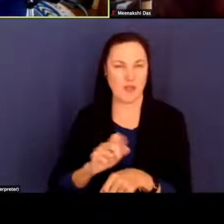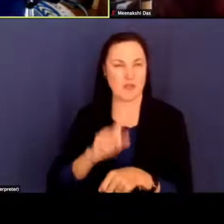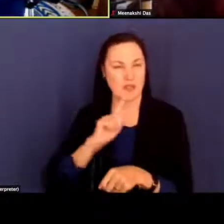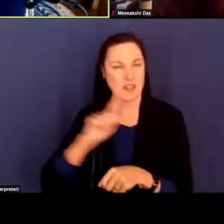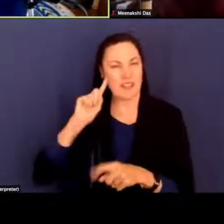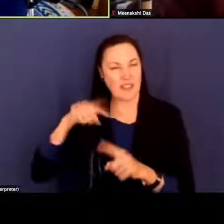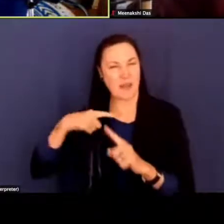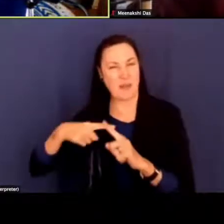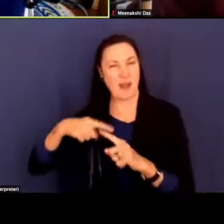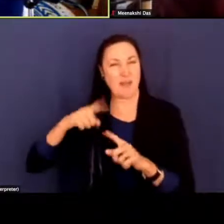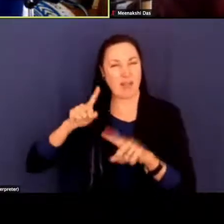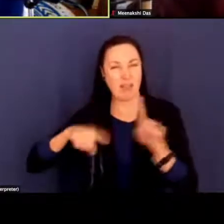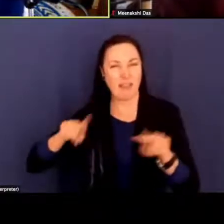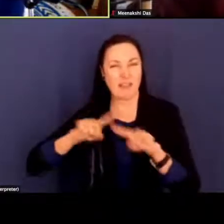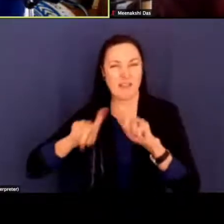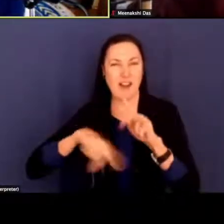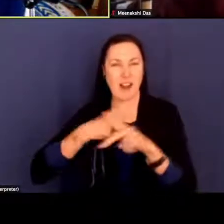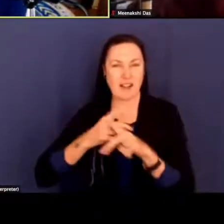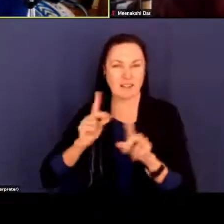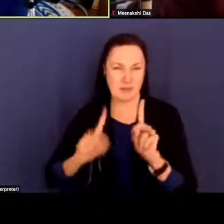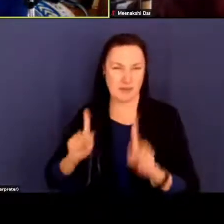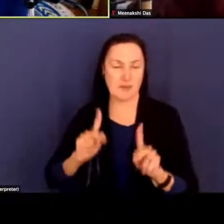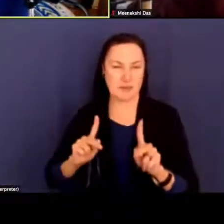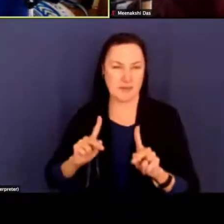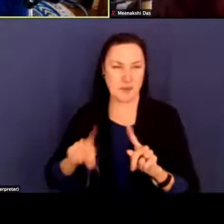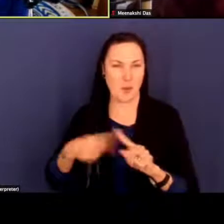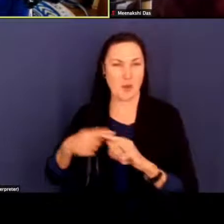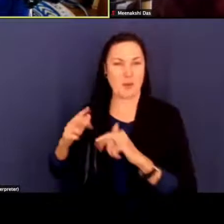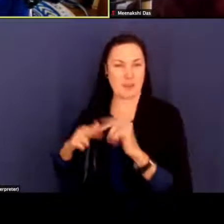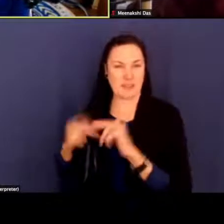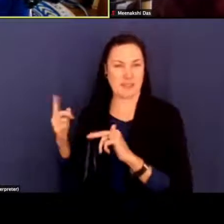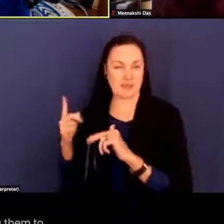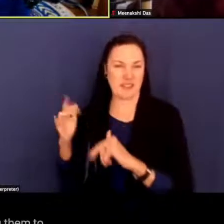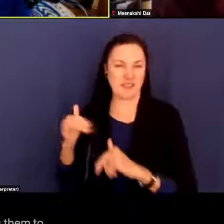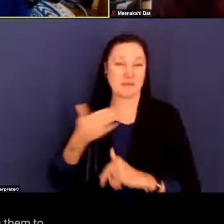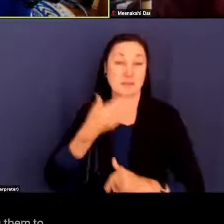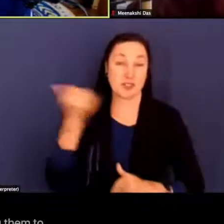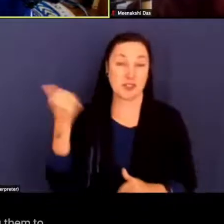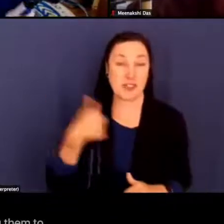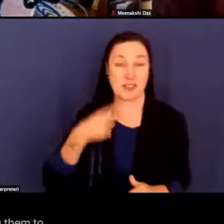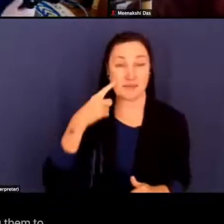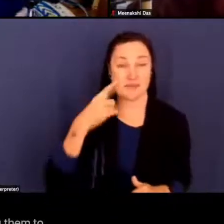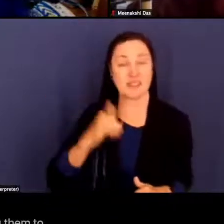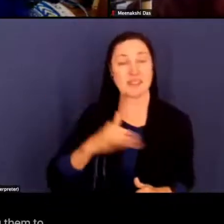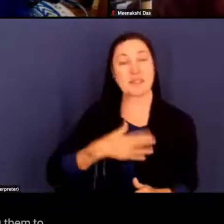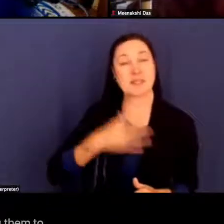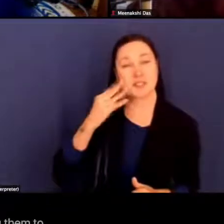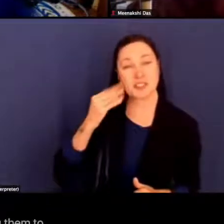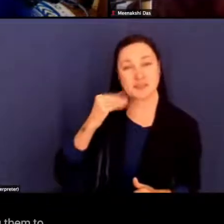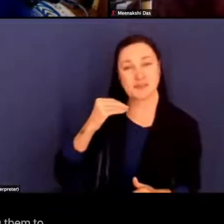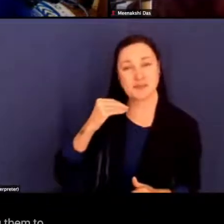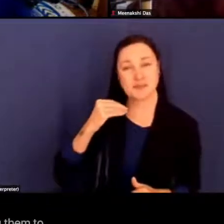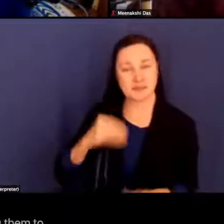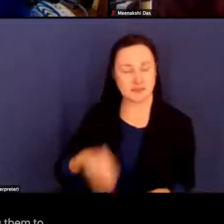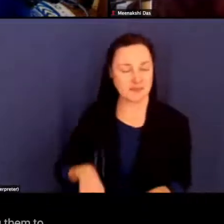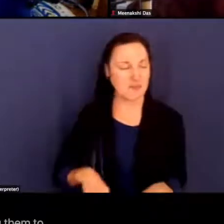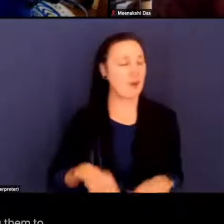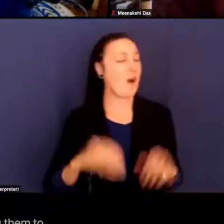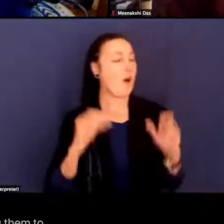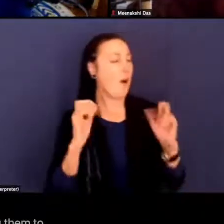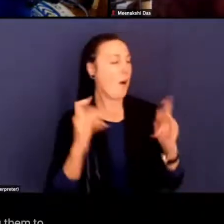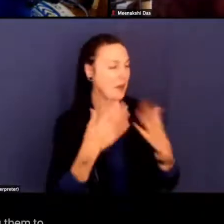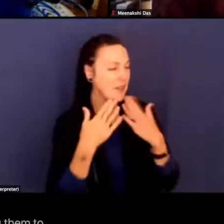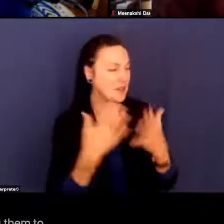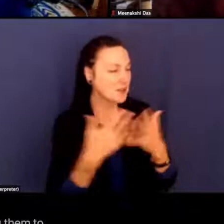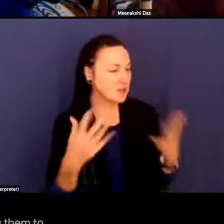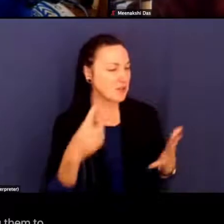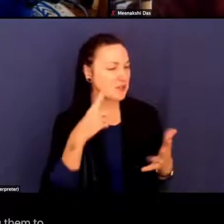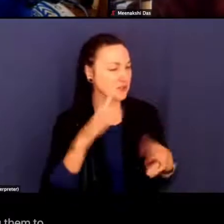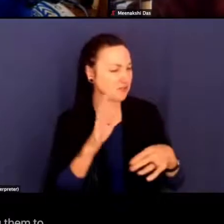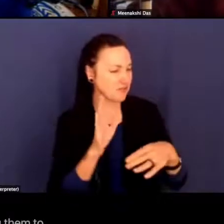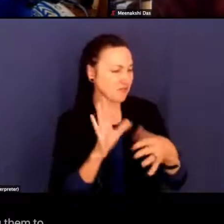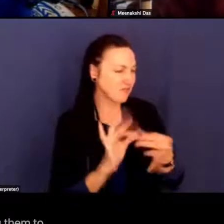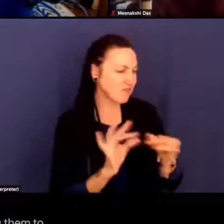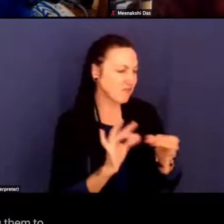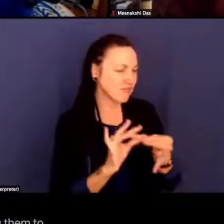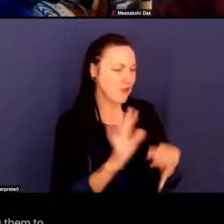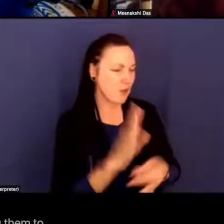apart. That was my experience. Hoby Wedler